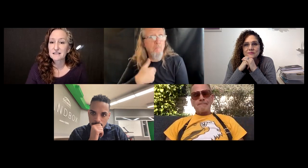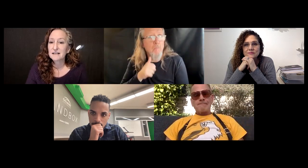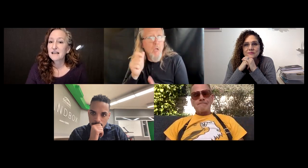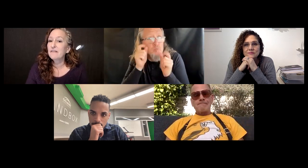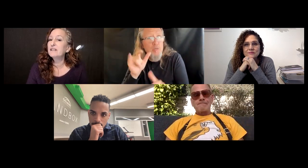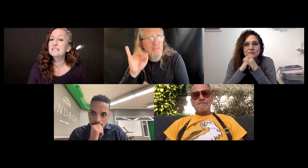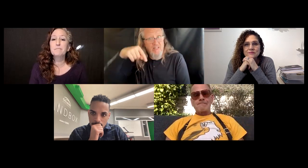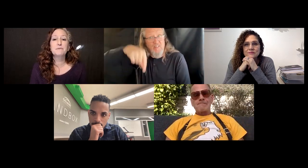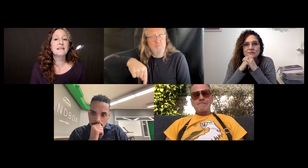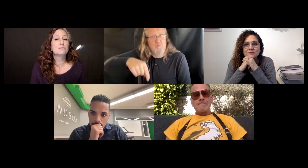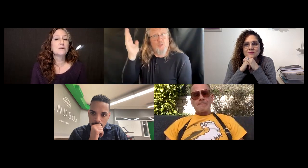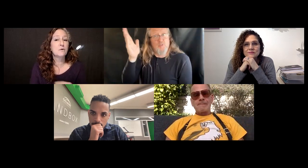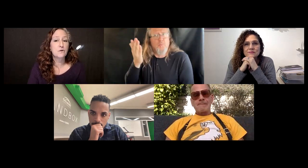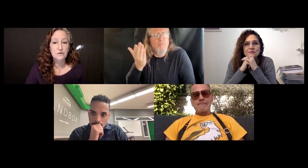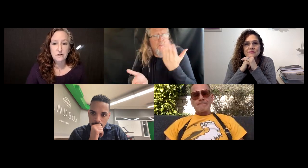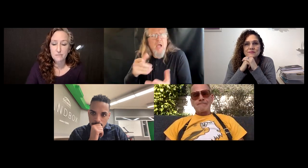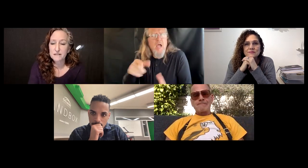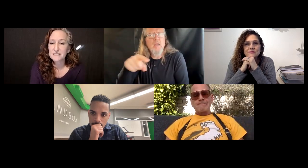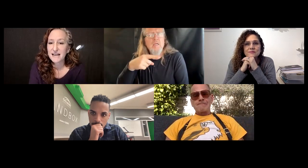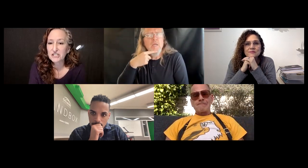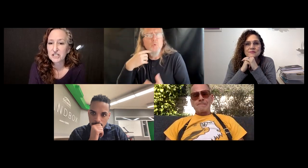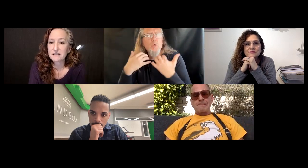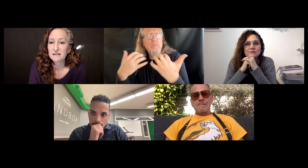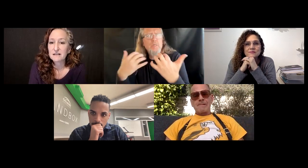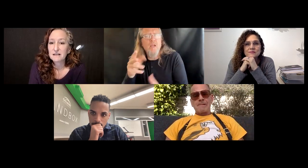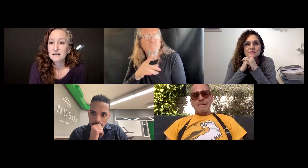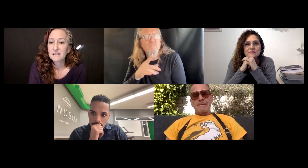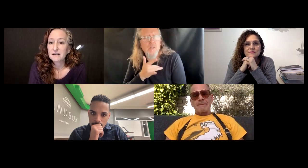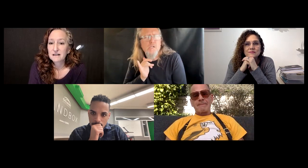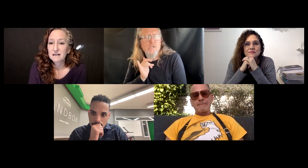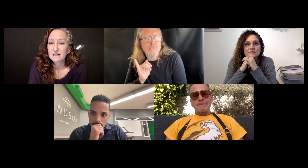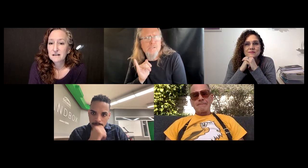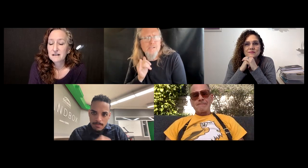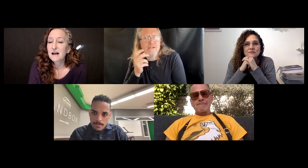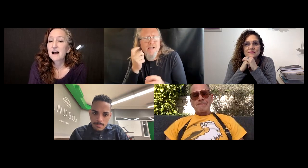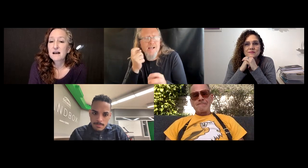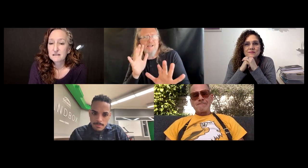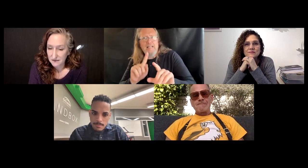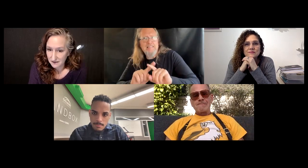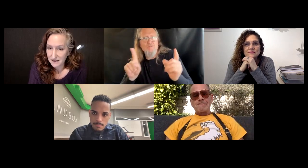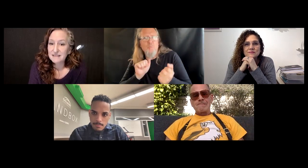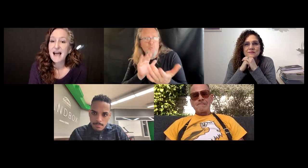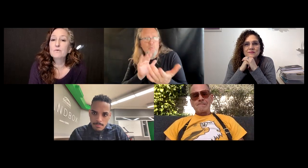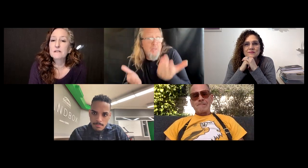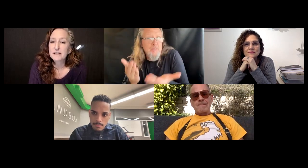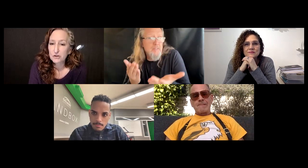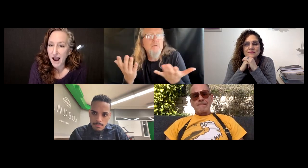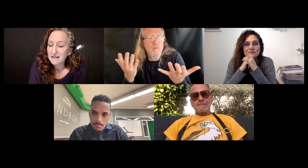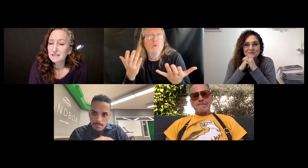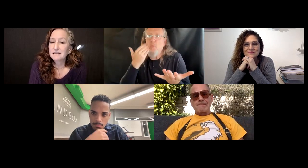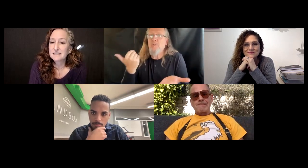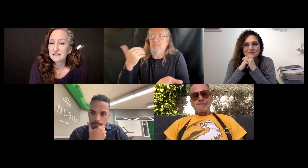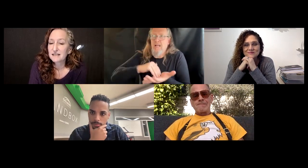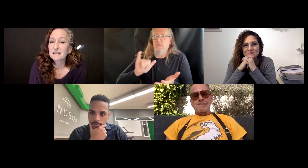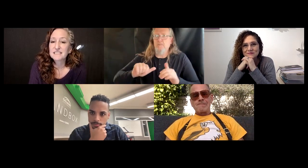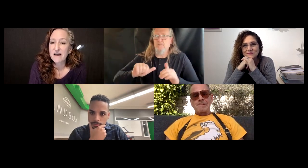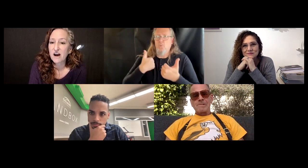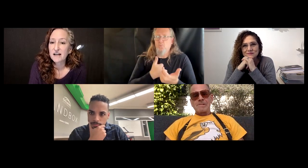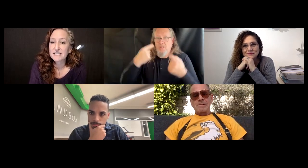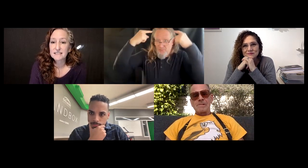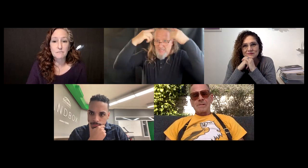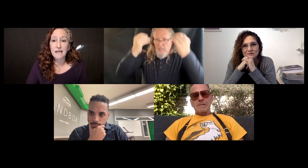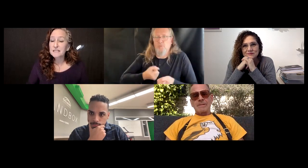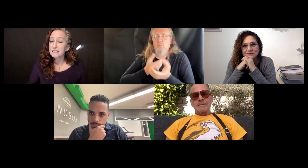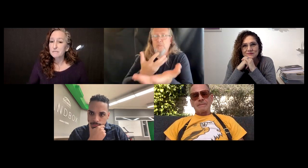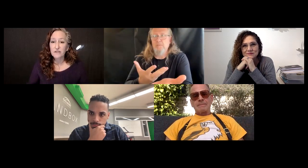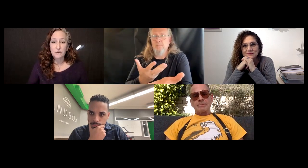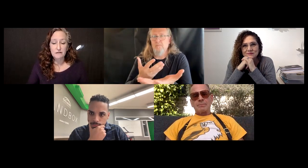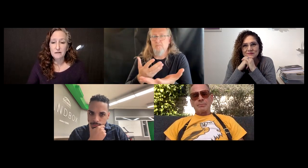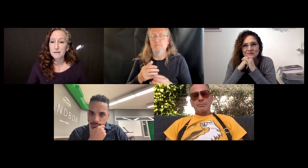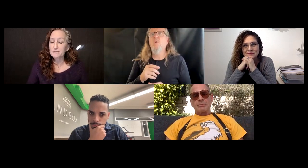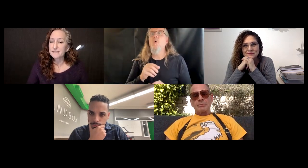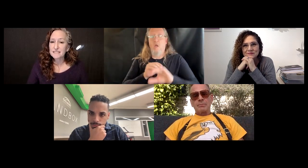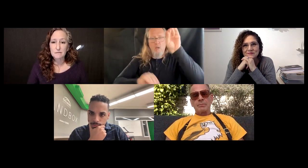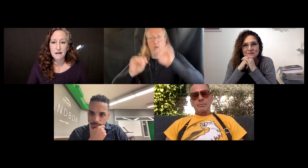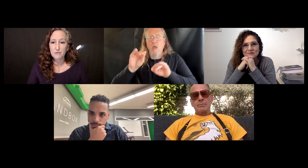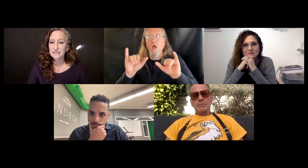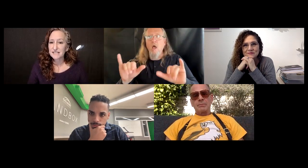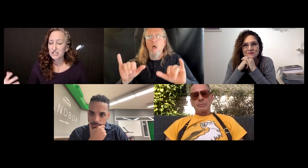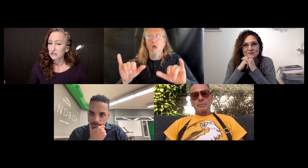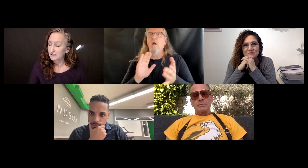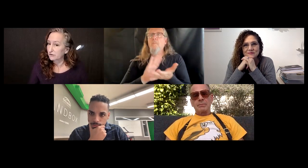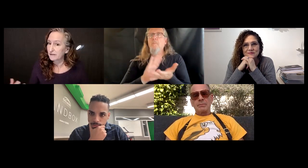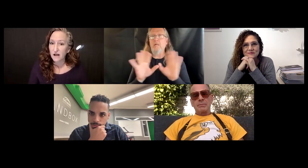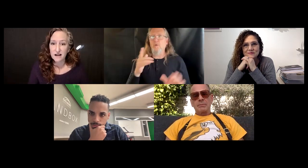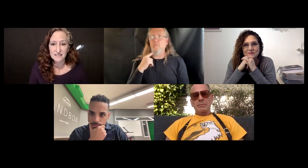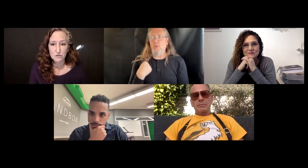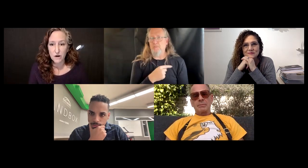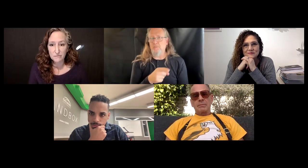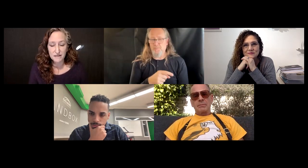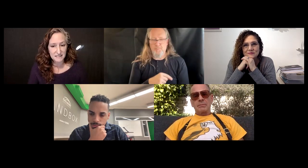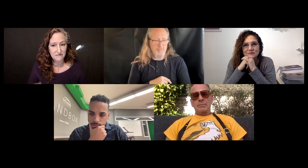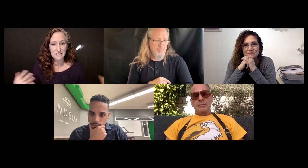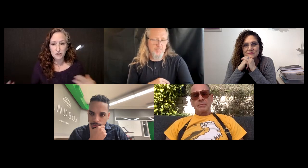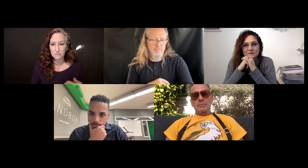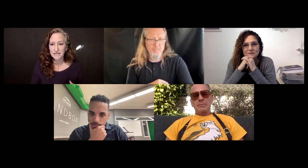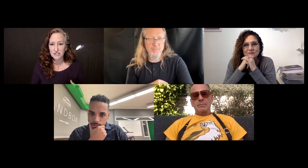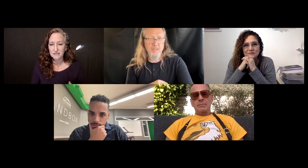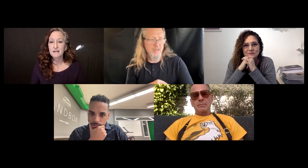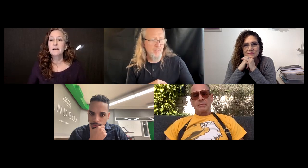If we simply reorder our presentation, that will attract the deaf audience, and maybe some of you hearing people listening to my presentation are a little bit lost as well because of the interpretation.